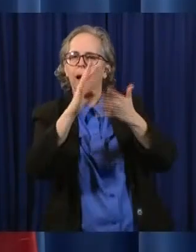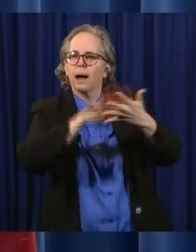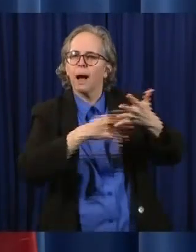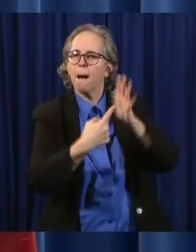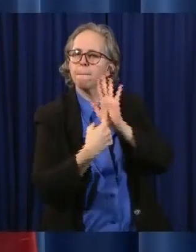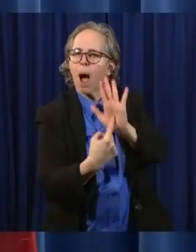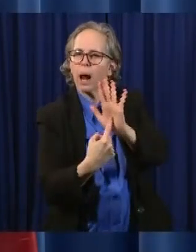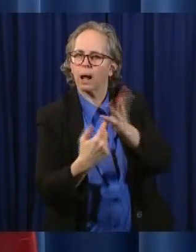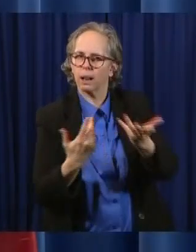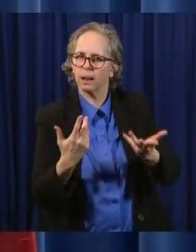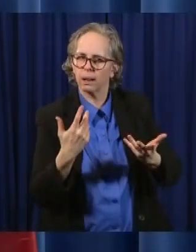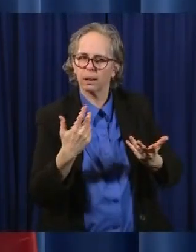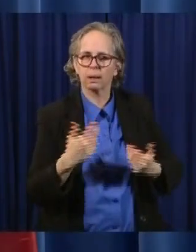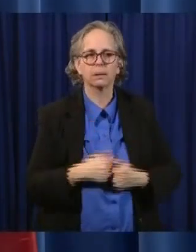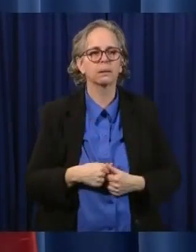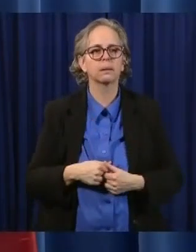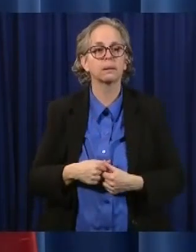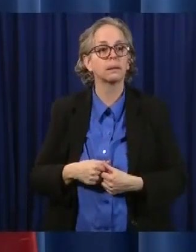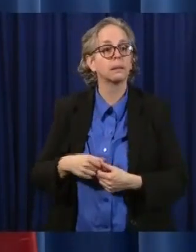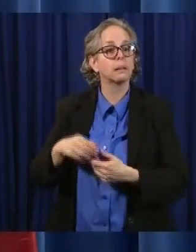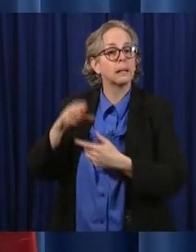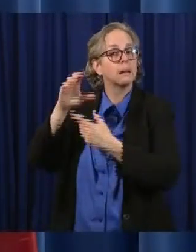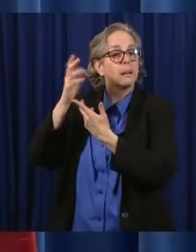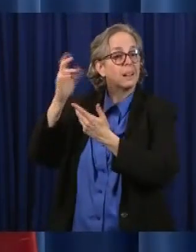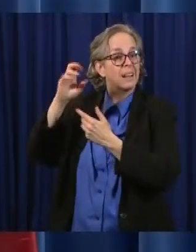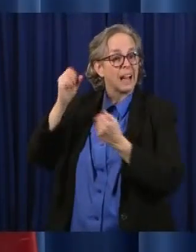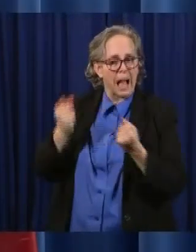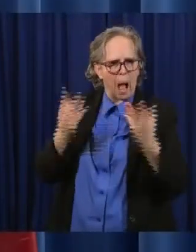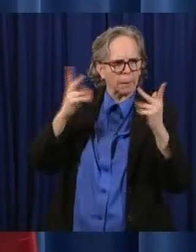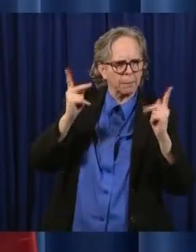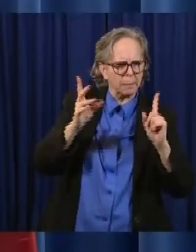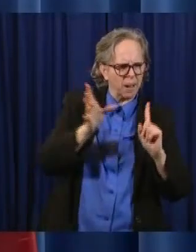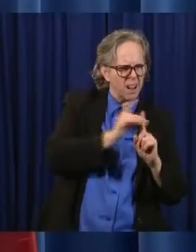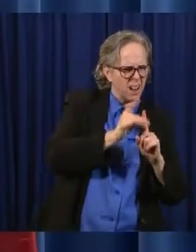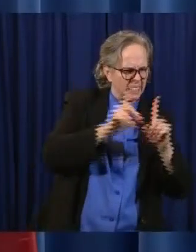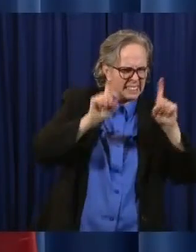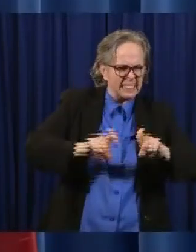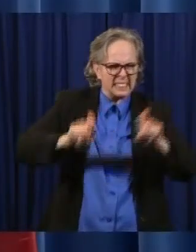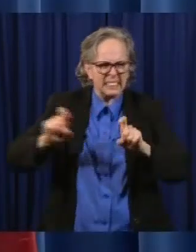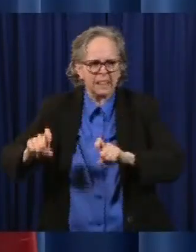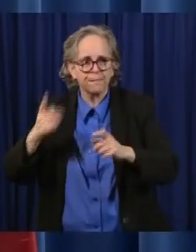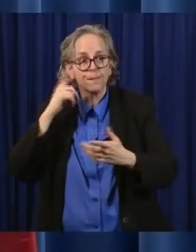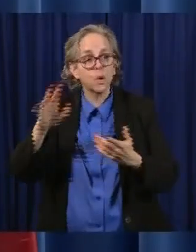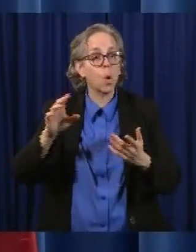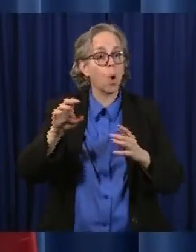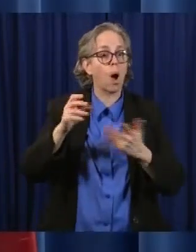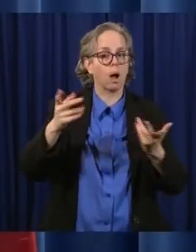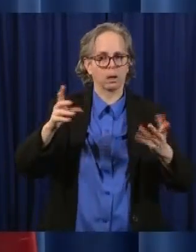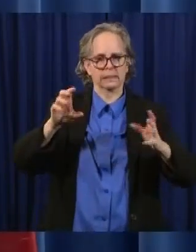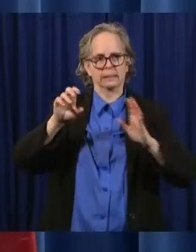AND DEATHS AS THEY ARE REPORTED TO THE DEPARTMENT. ODH PROVIDES FORECAST MODELING